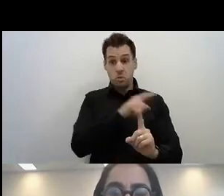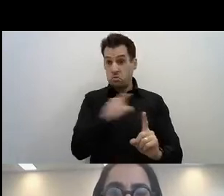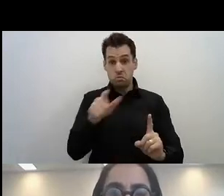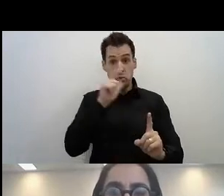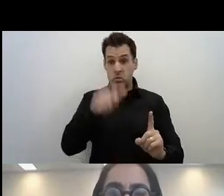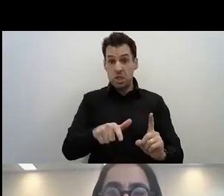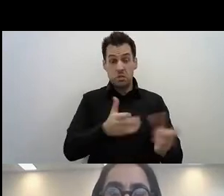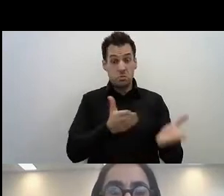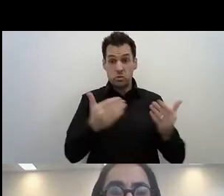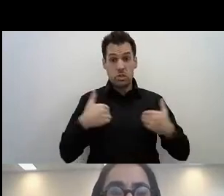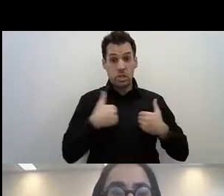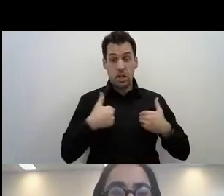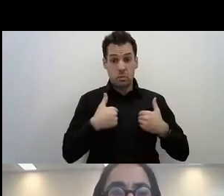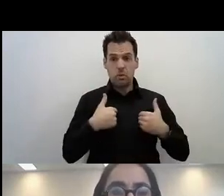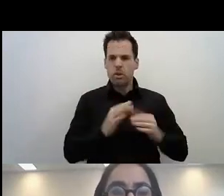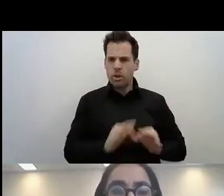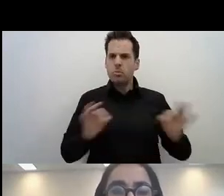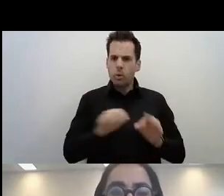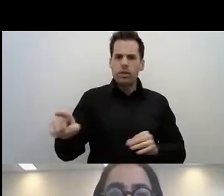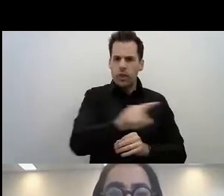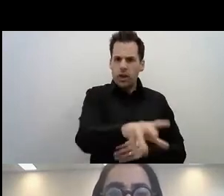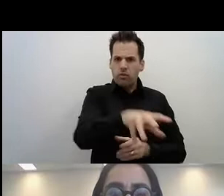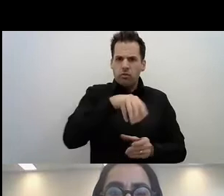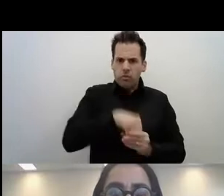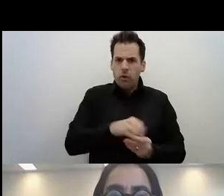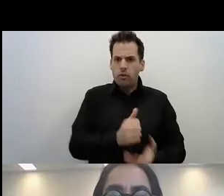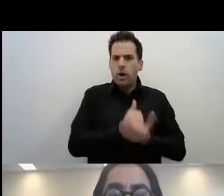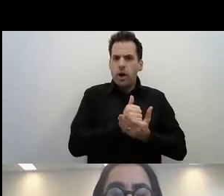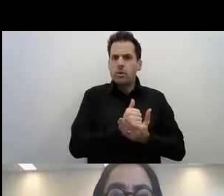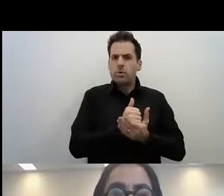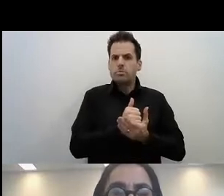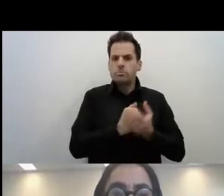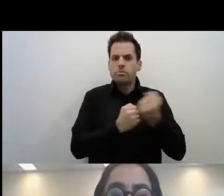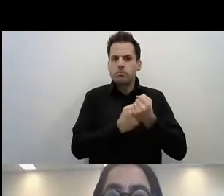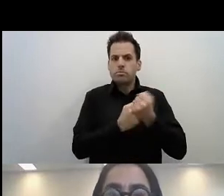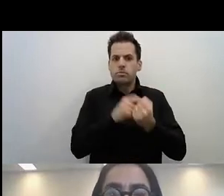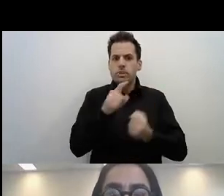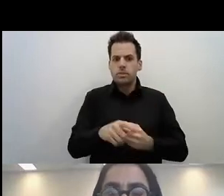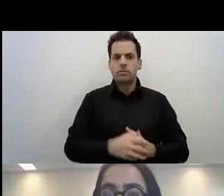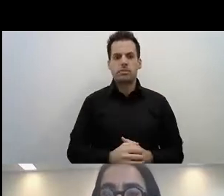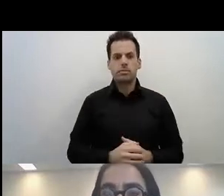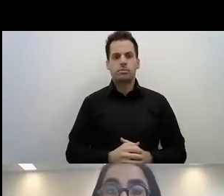and and can advance these issues the commission has a number of resources available to the public